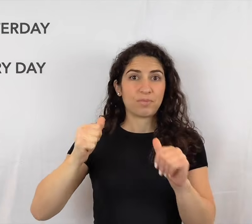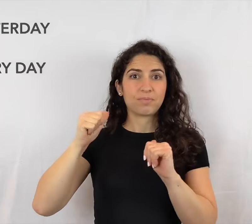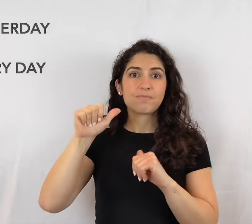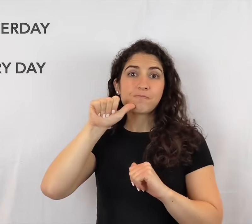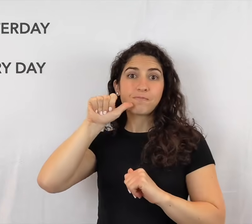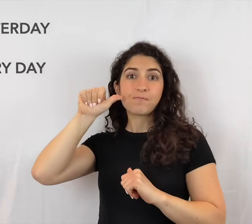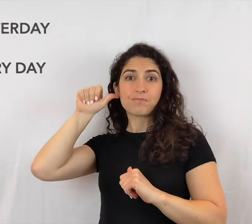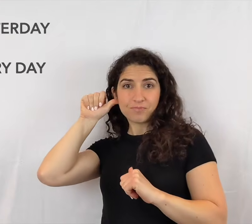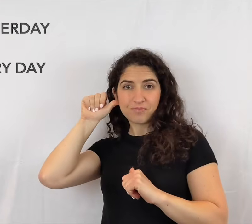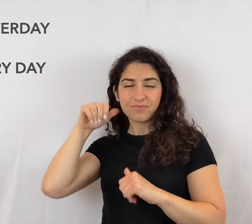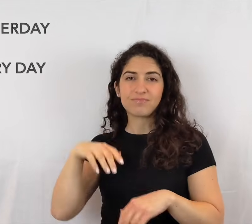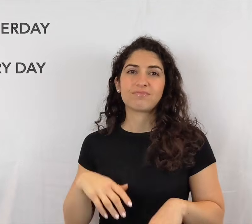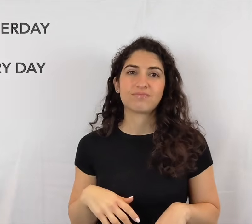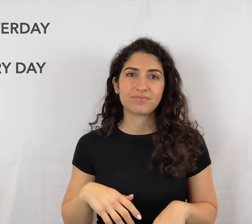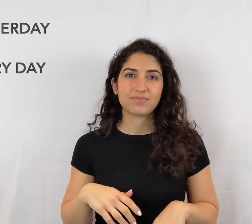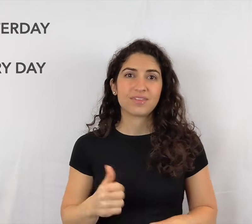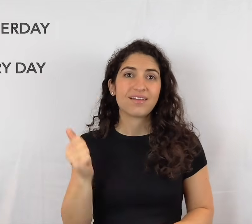and the movement is backward. Yesterday.